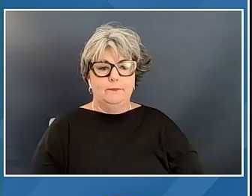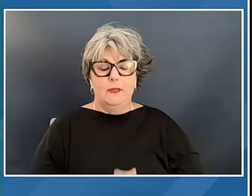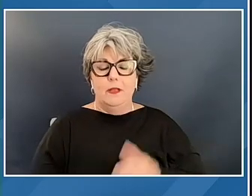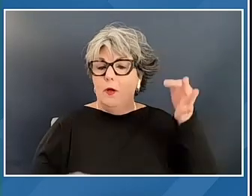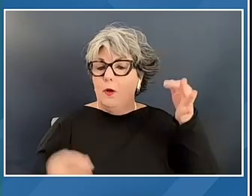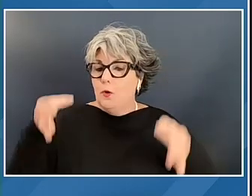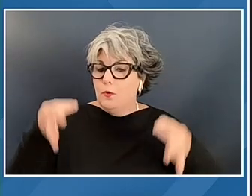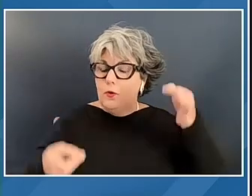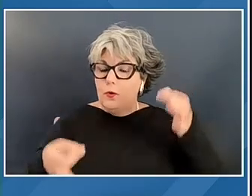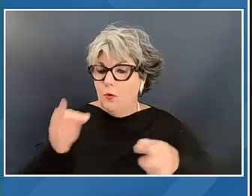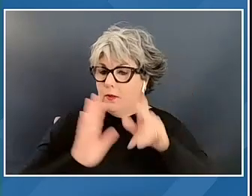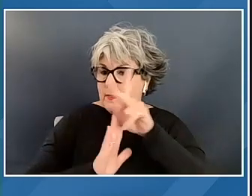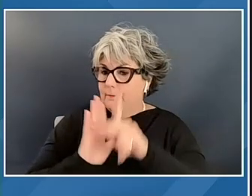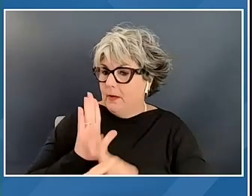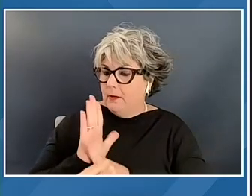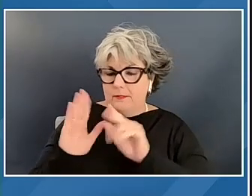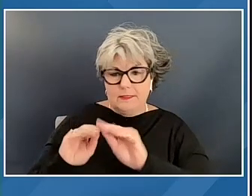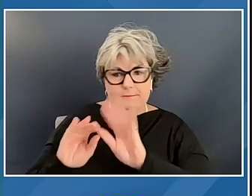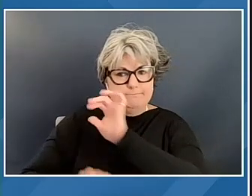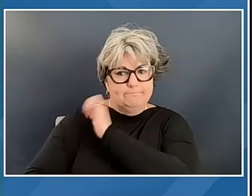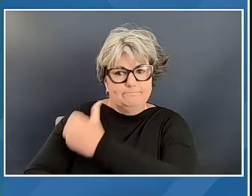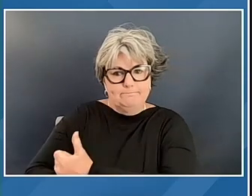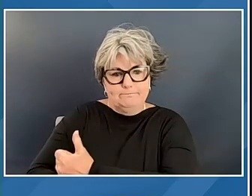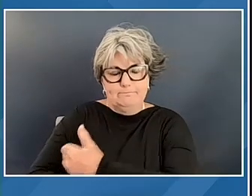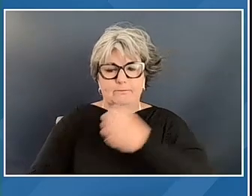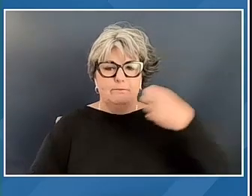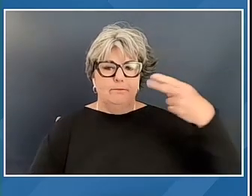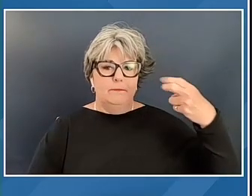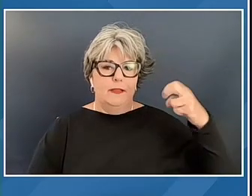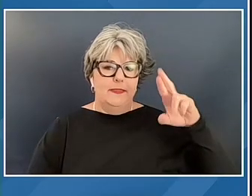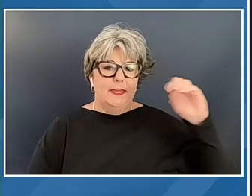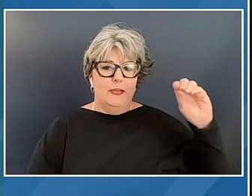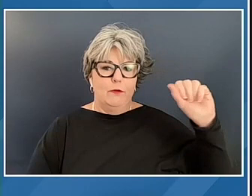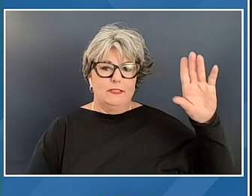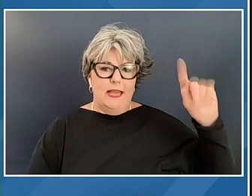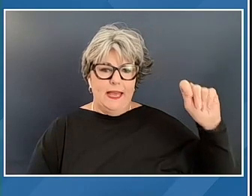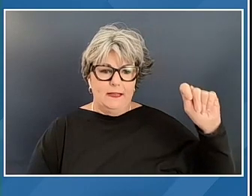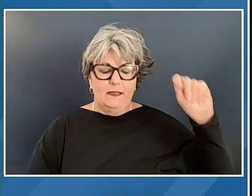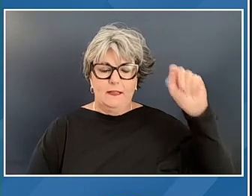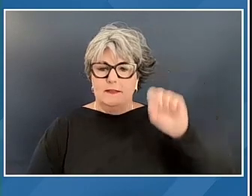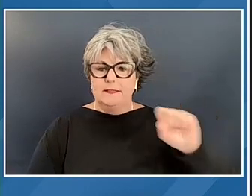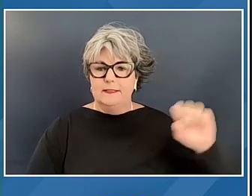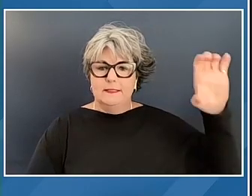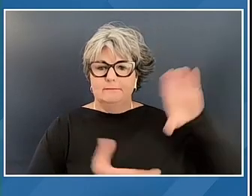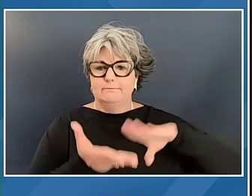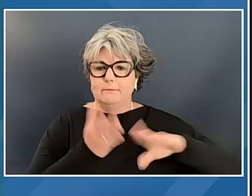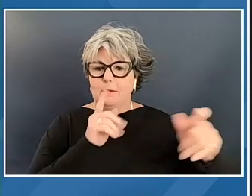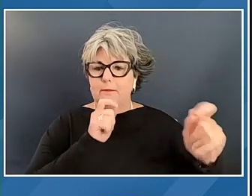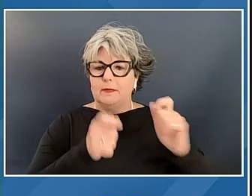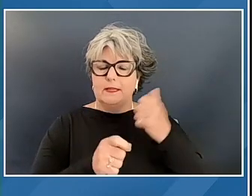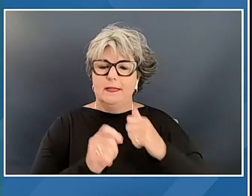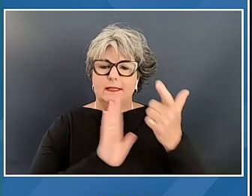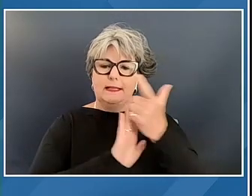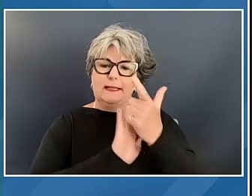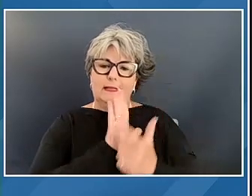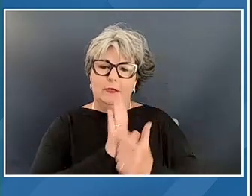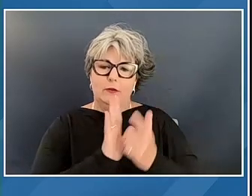was not clearly authorized by the HEROES Act provision, authorizing the Secretary to waive or modify any statutory or regulatory provision of the Higher